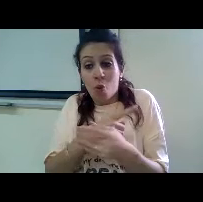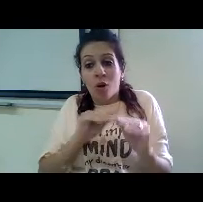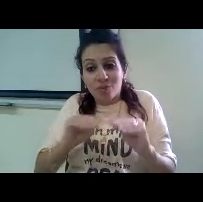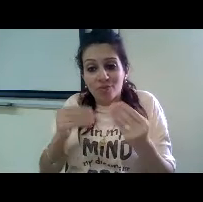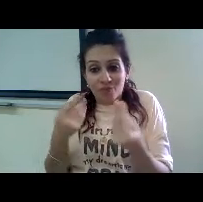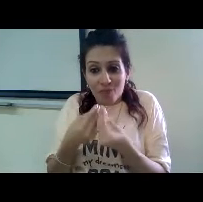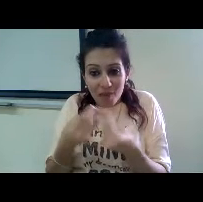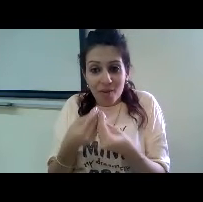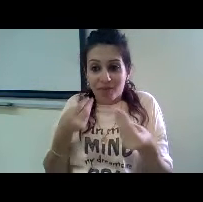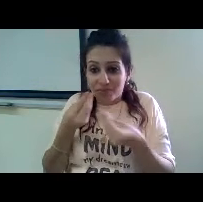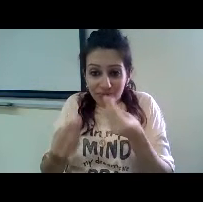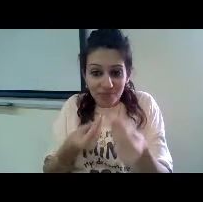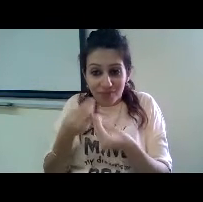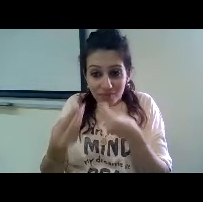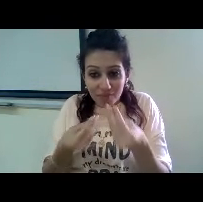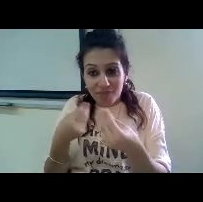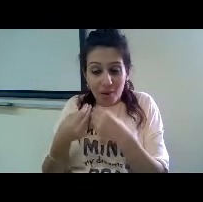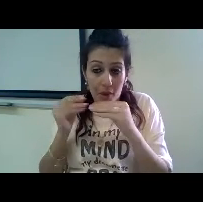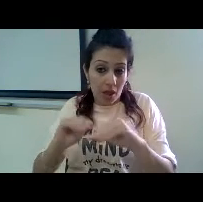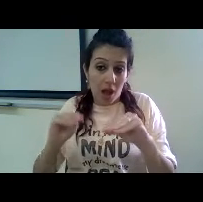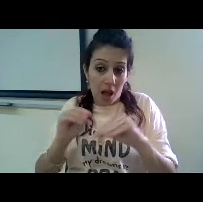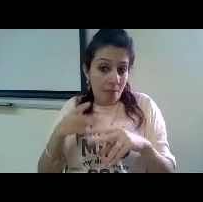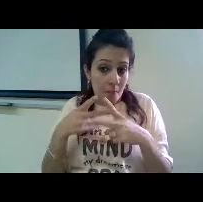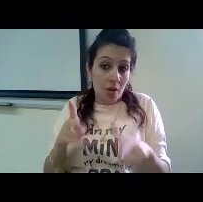At the same time, the parents as